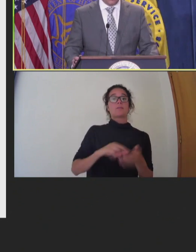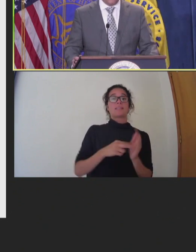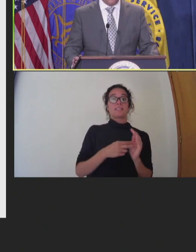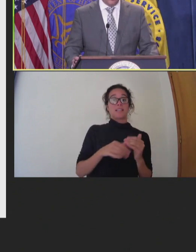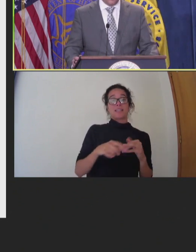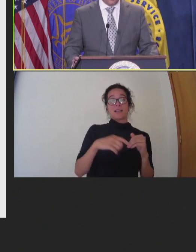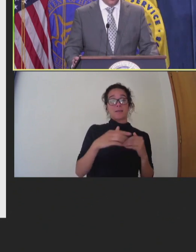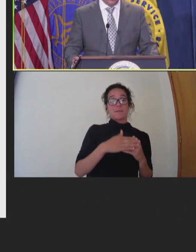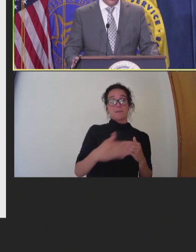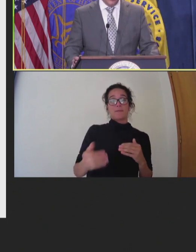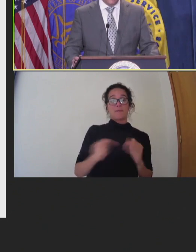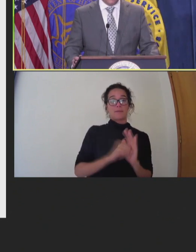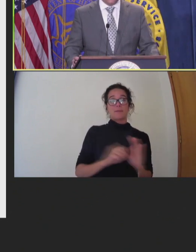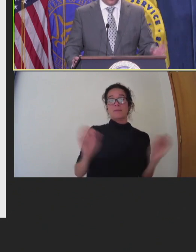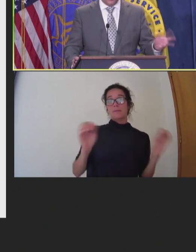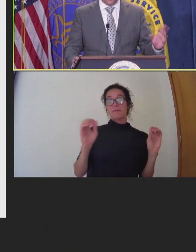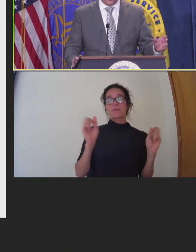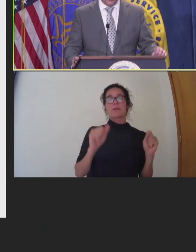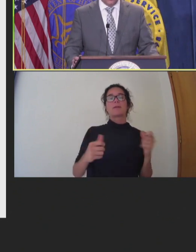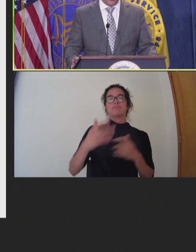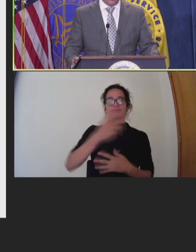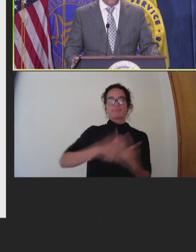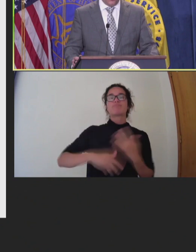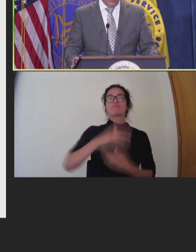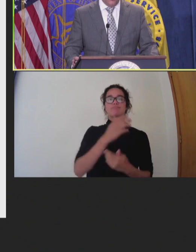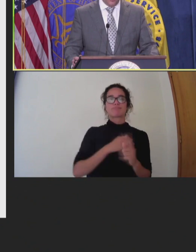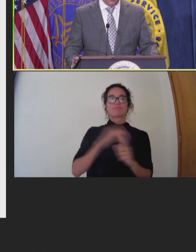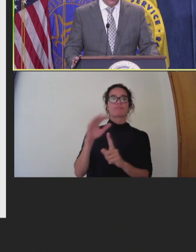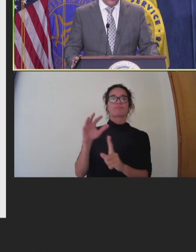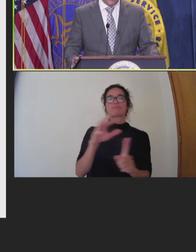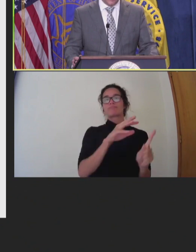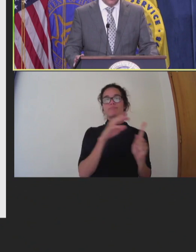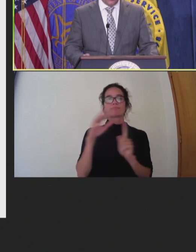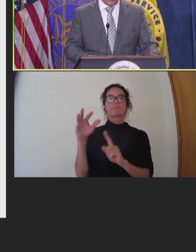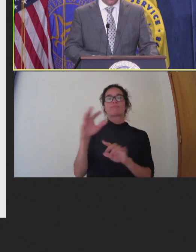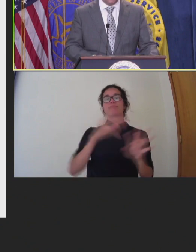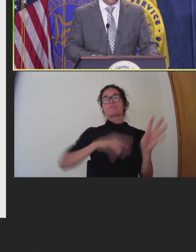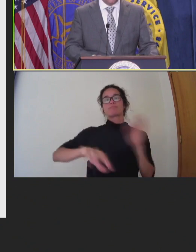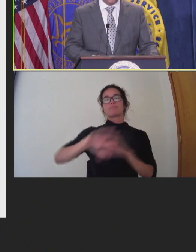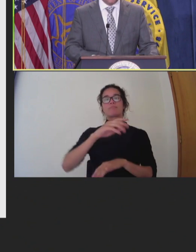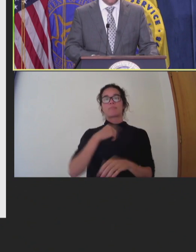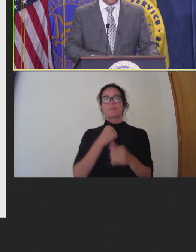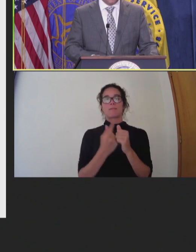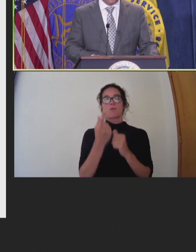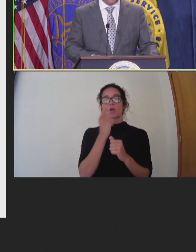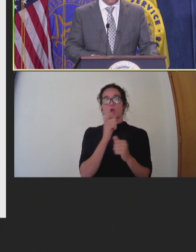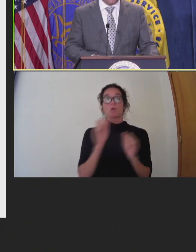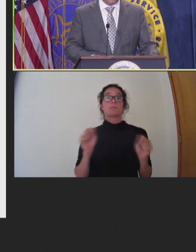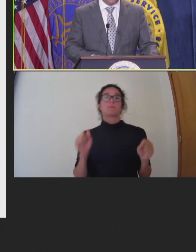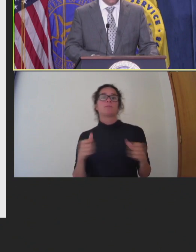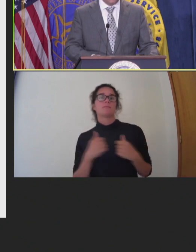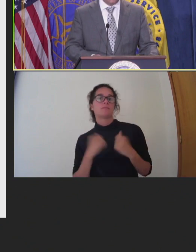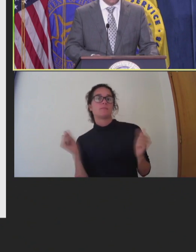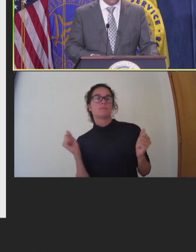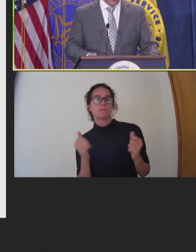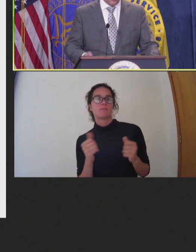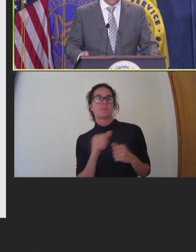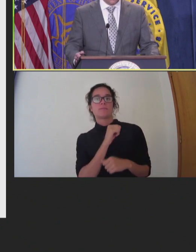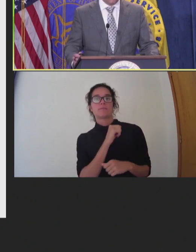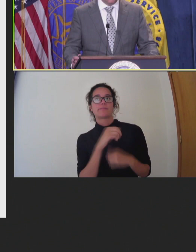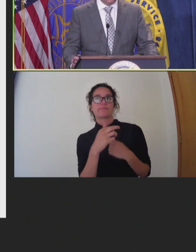susceptible. And that's kind of the tricky part, is trying to figure out who these kids are. So,